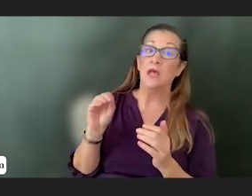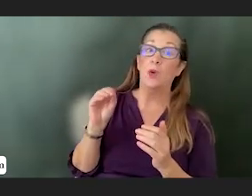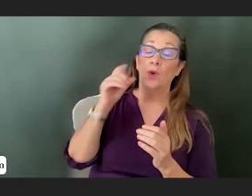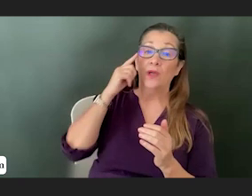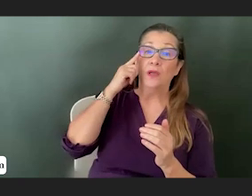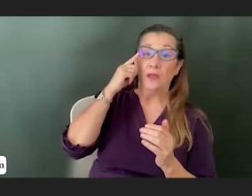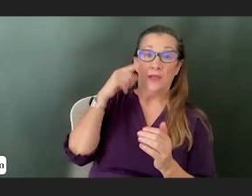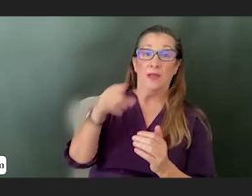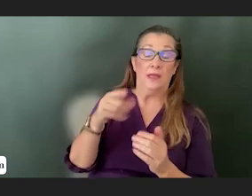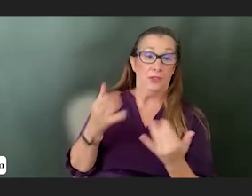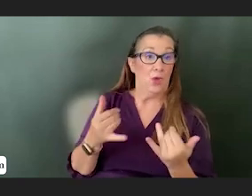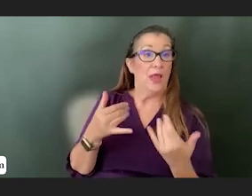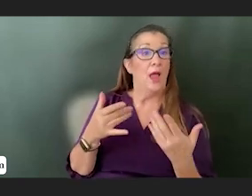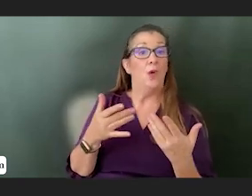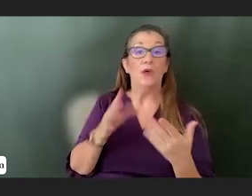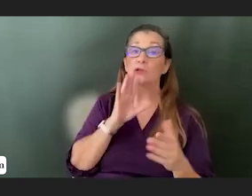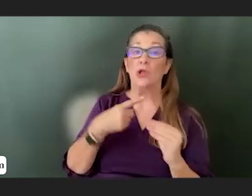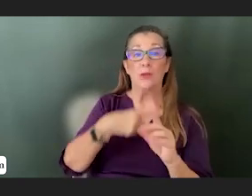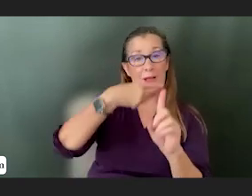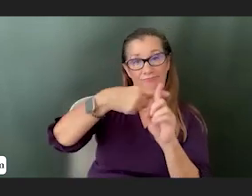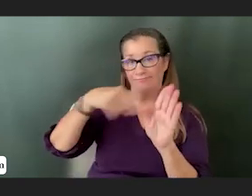This brings us to the strengths and weaknesses of alt text.